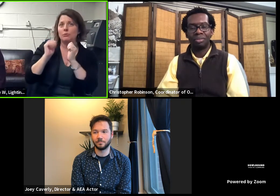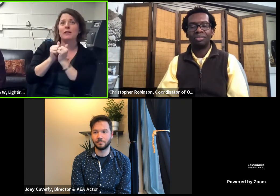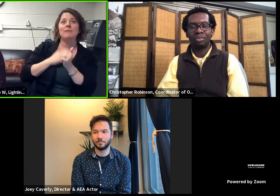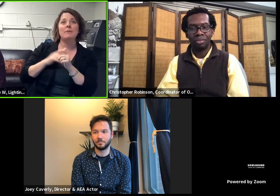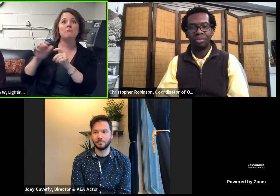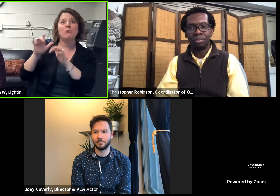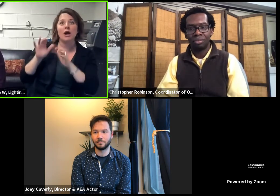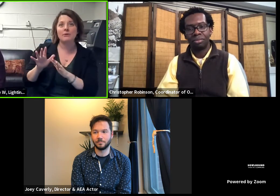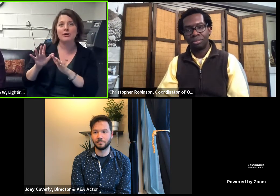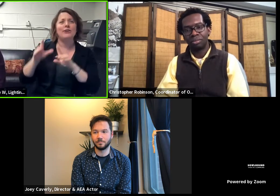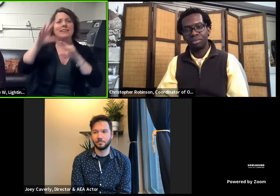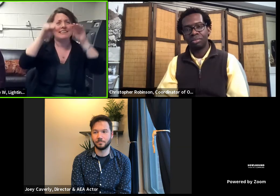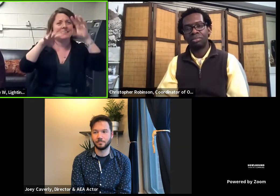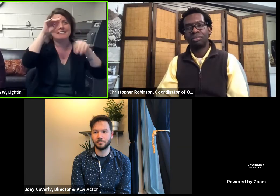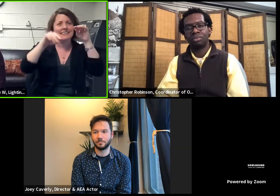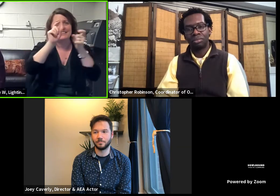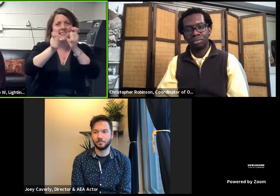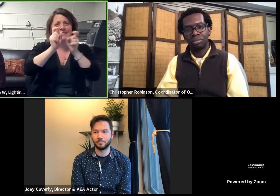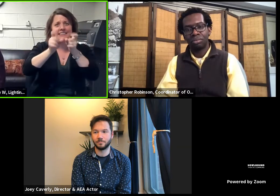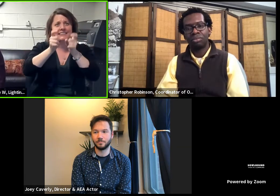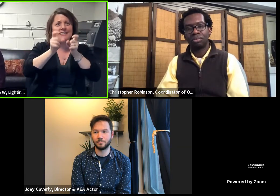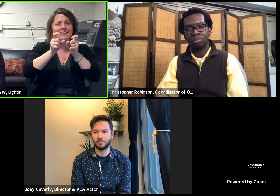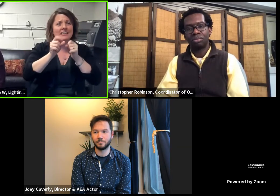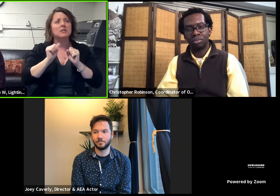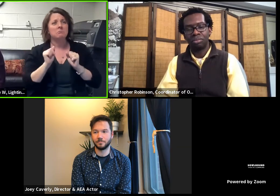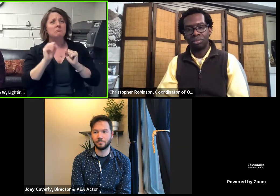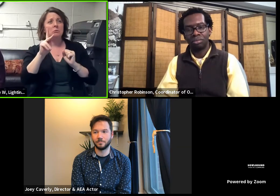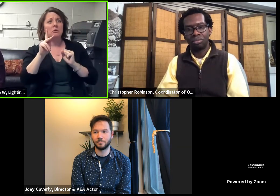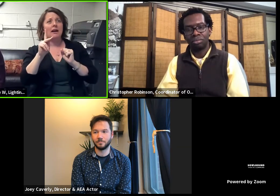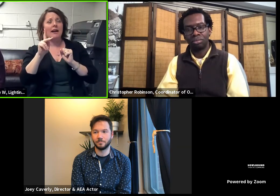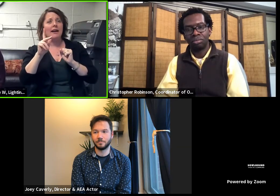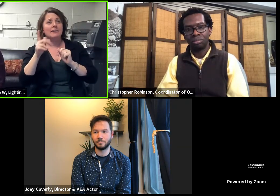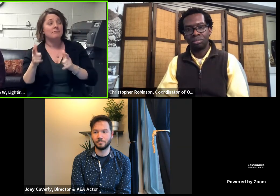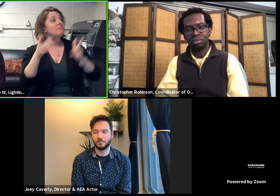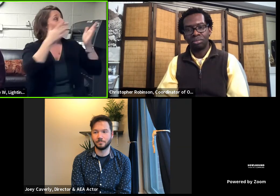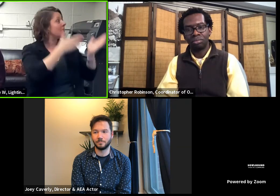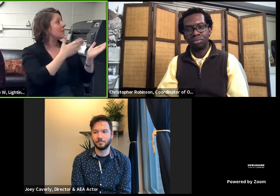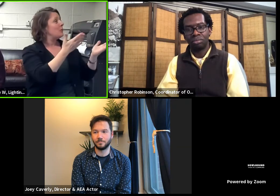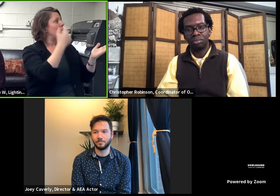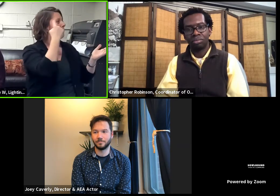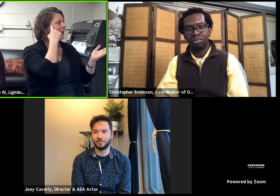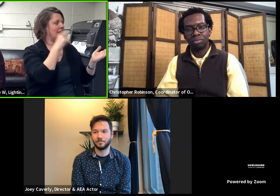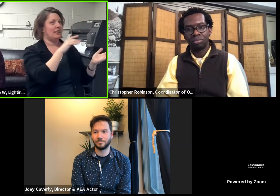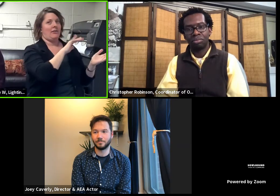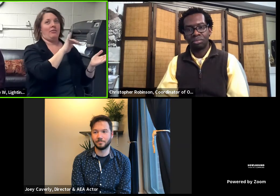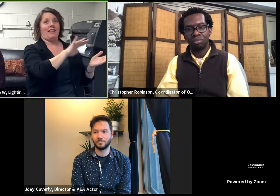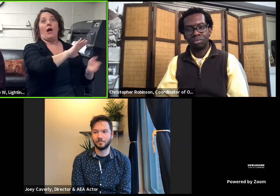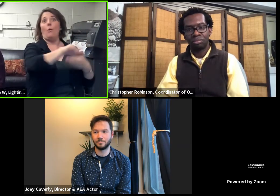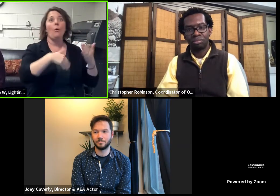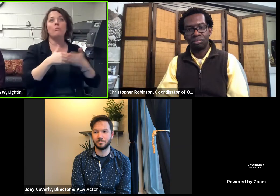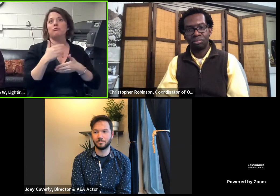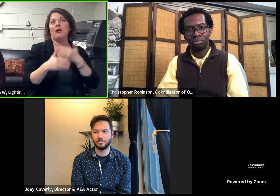and then I have to communicate with my programmer. Like, there's all these different parts of it before decisions and changes are made, and then I'll maybe ask,